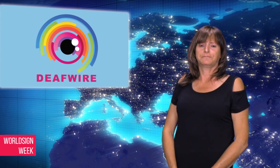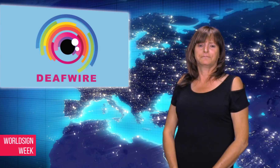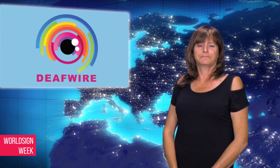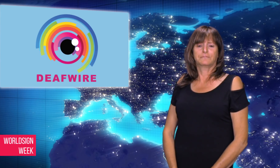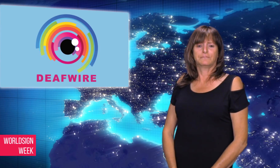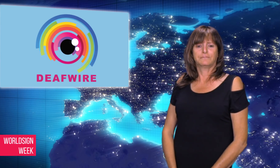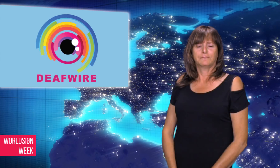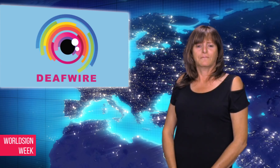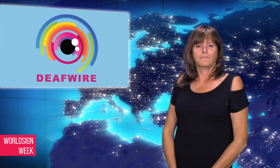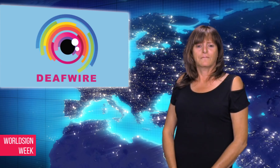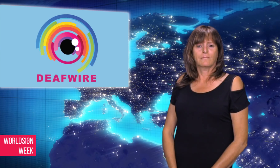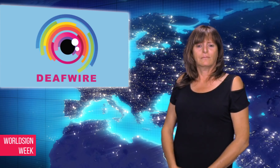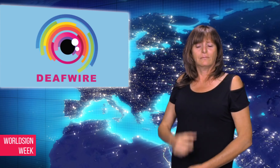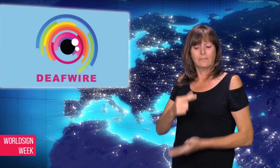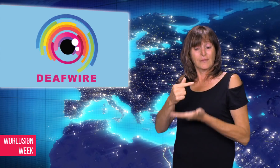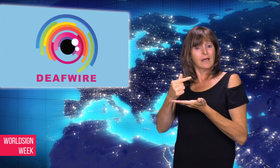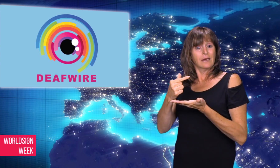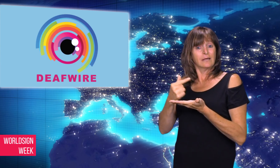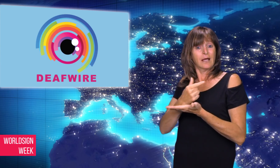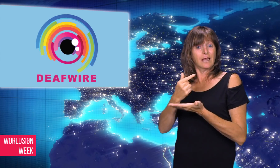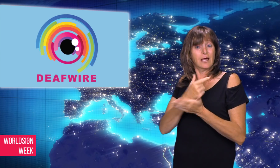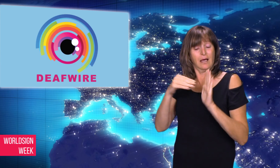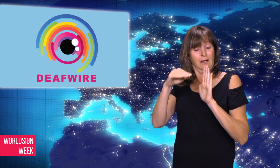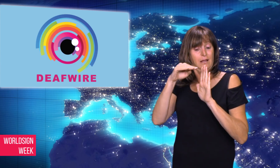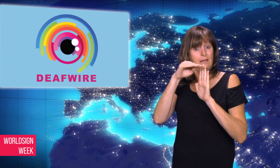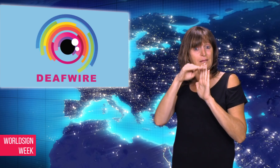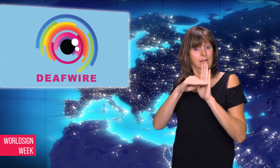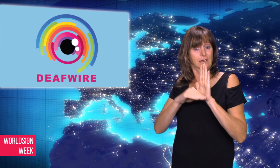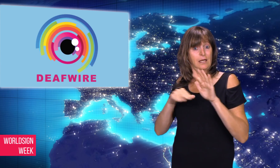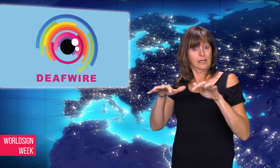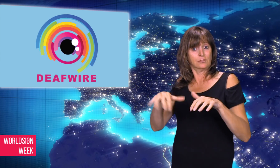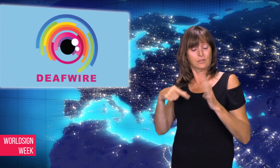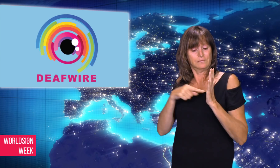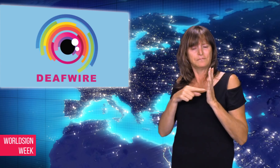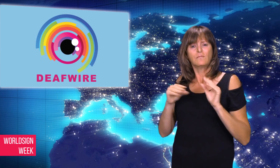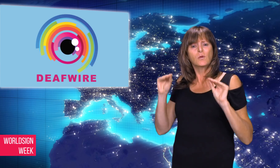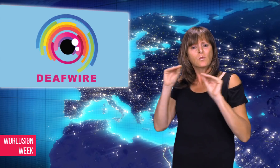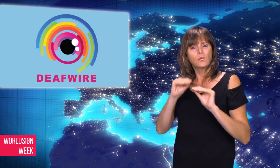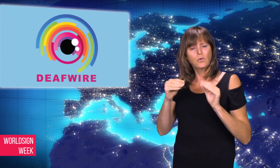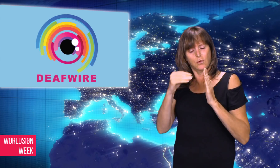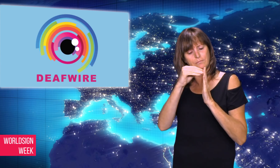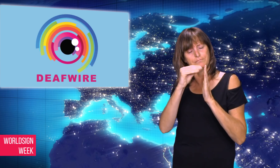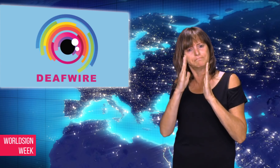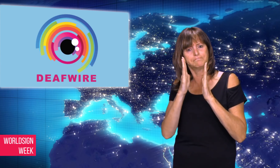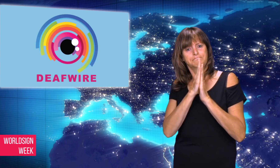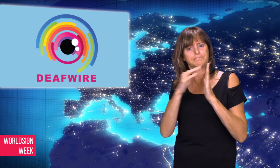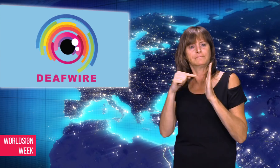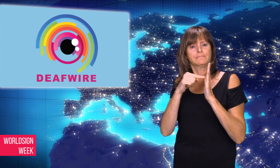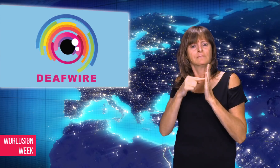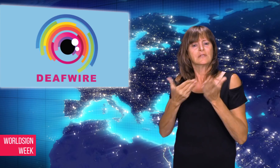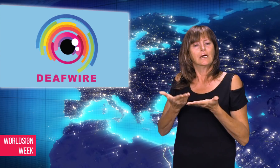for Deaf constituents. Sackey also raised concern about the number of